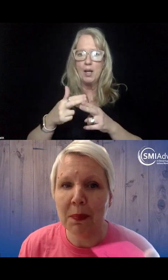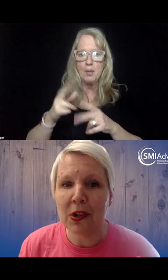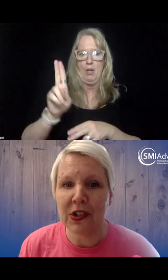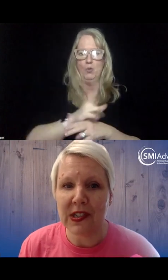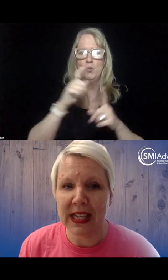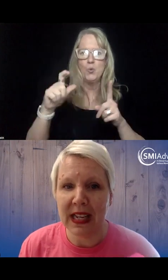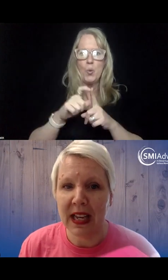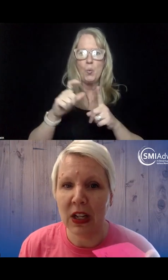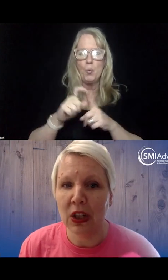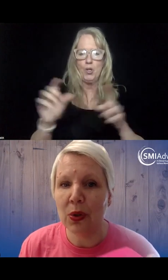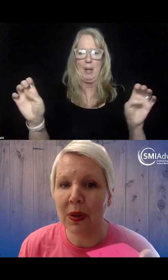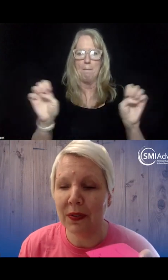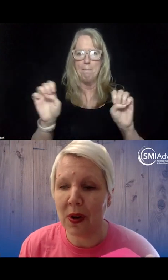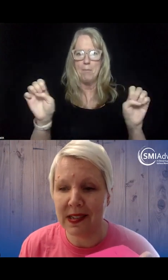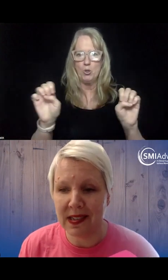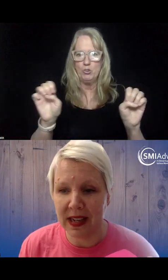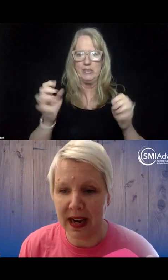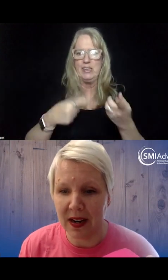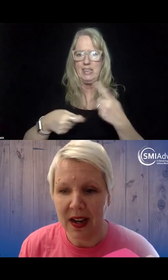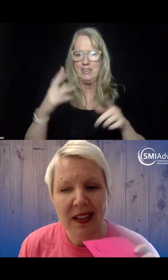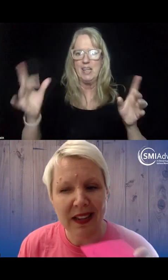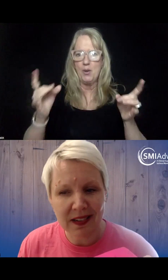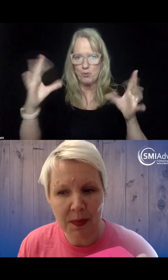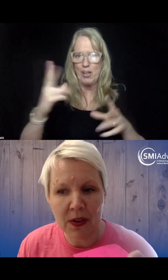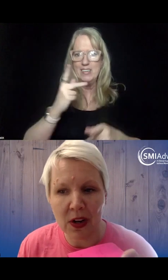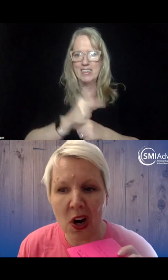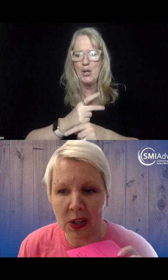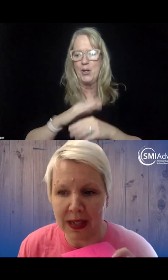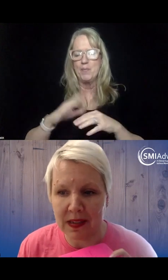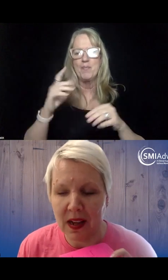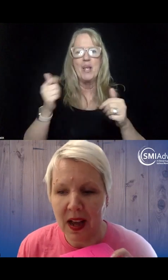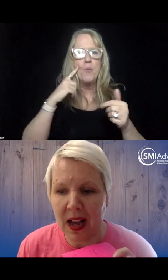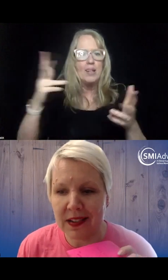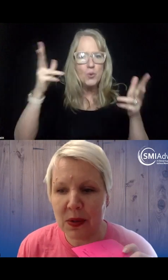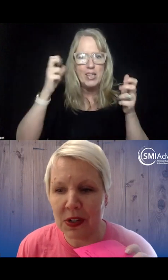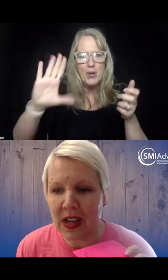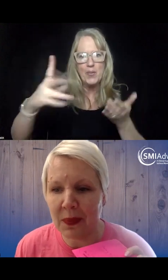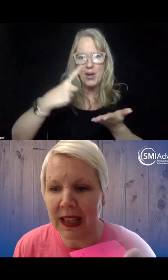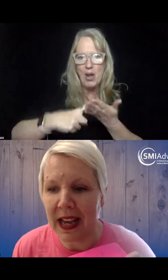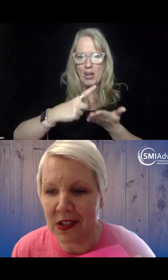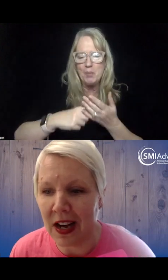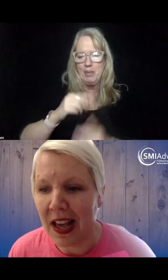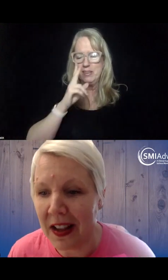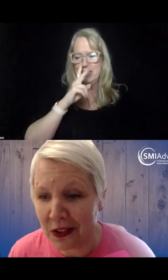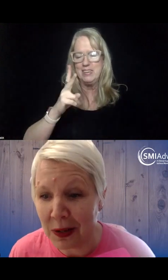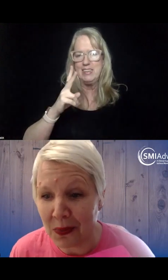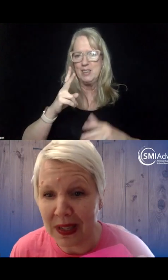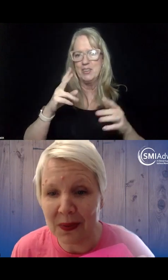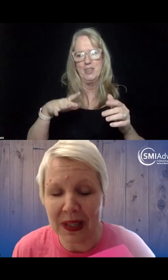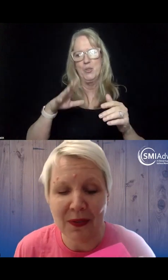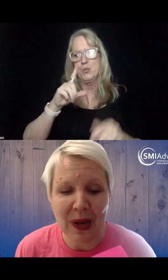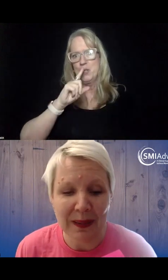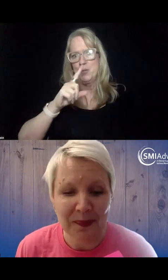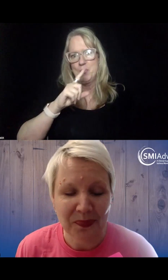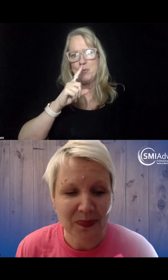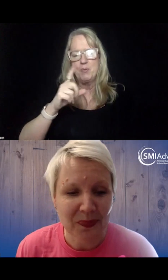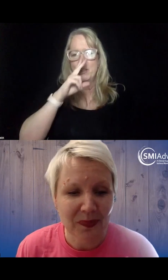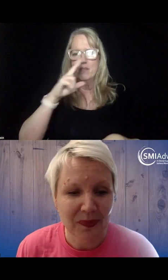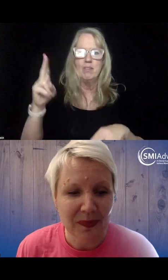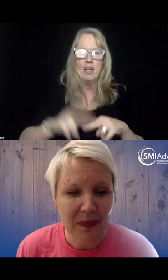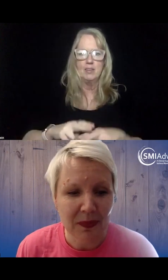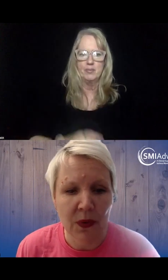EMERGENCY IN LIEU OF CRISIS CARE. THAT IS GOING TO BE FUN.